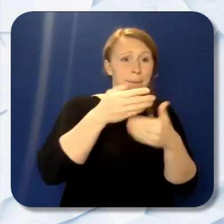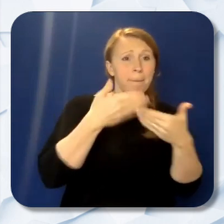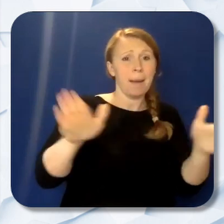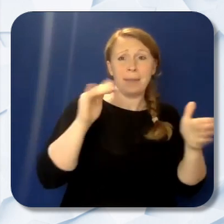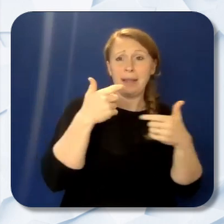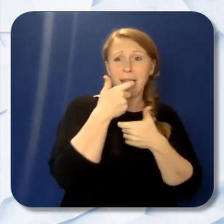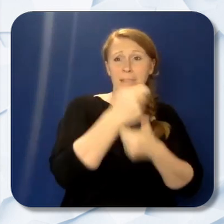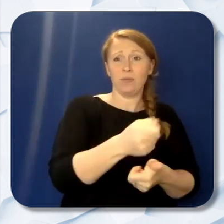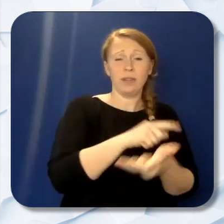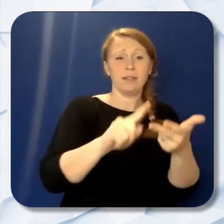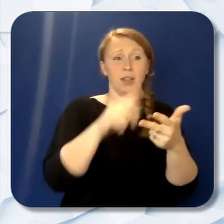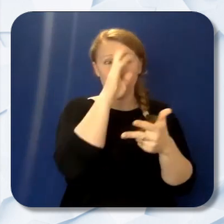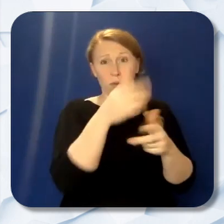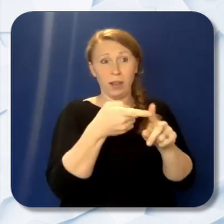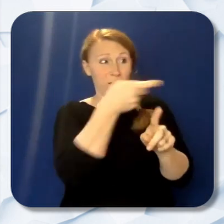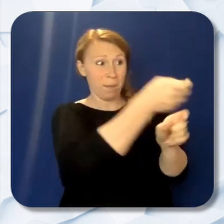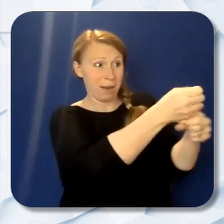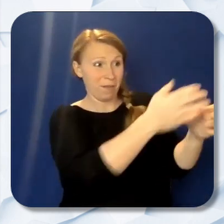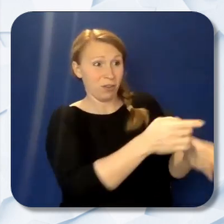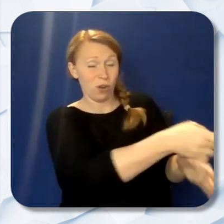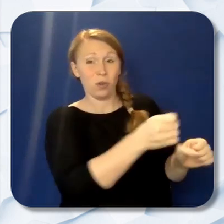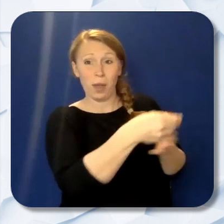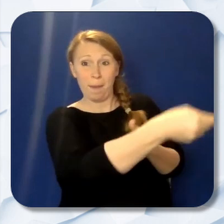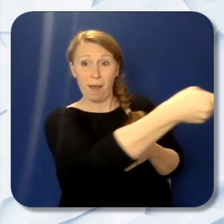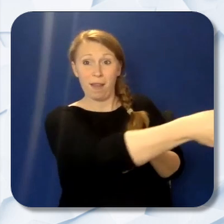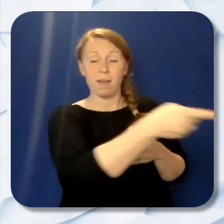direct directly from the manufacturer, so you can purchase it um emergent bio solutions. The